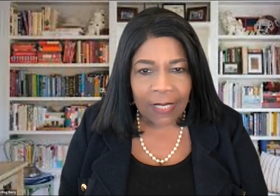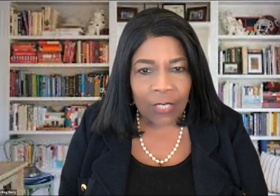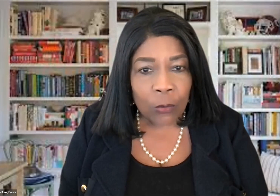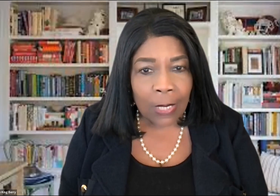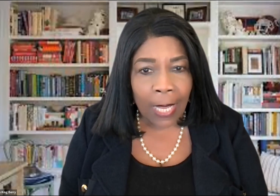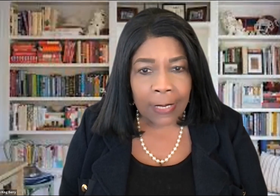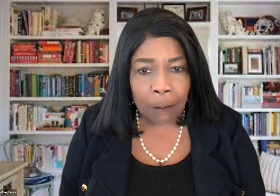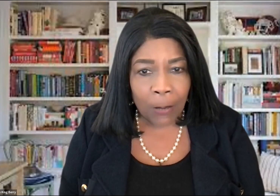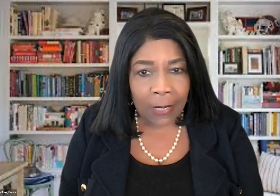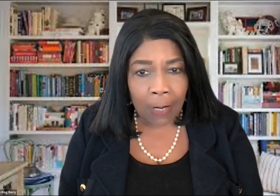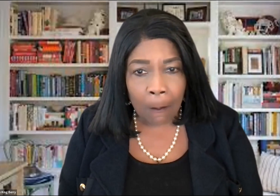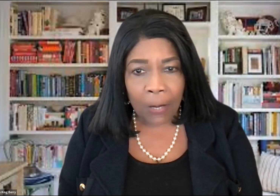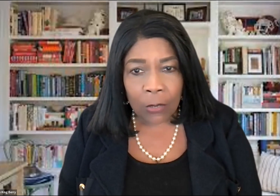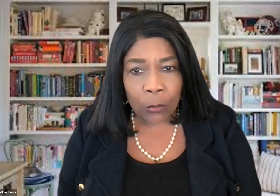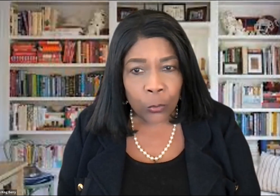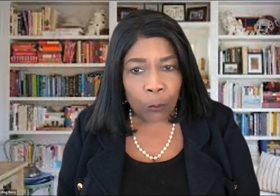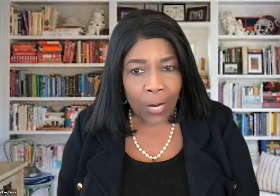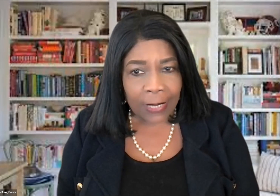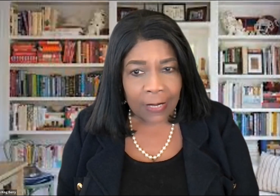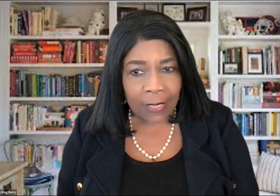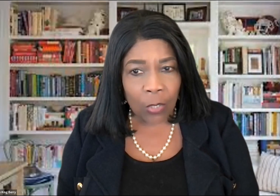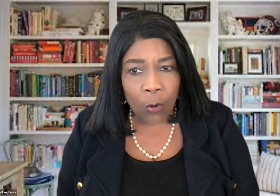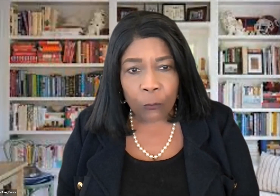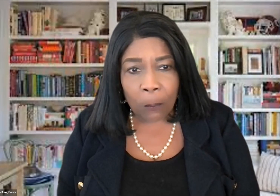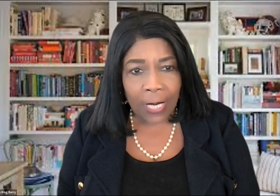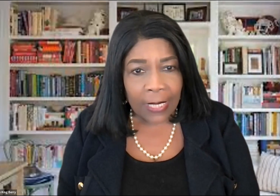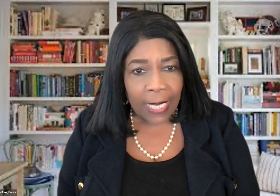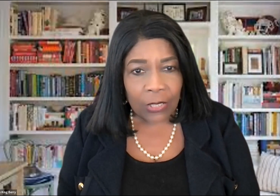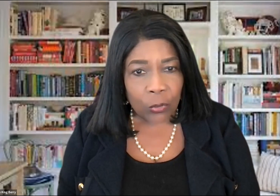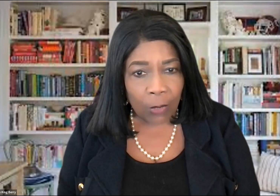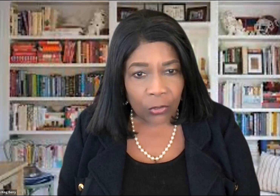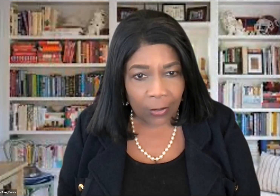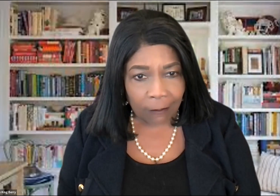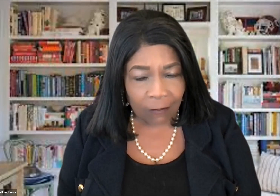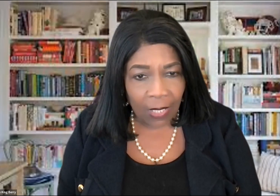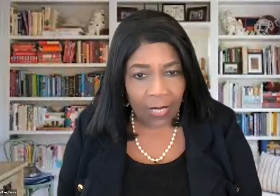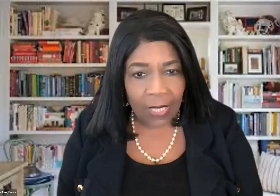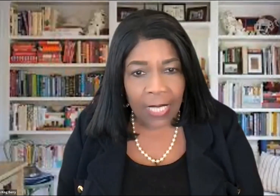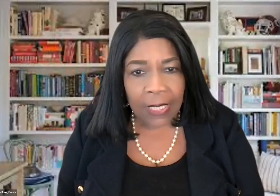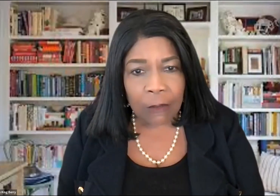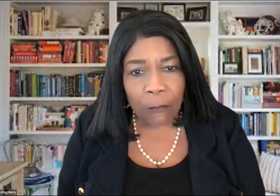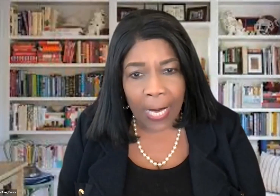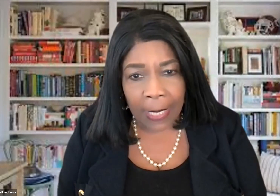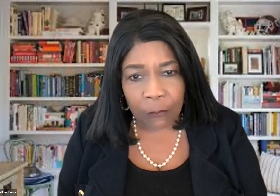We design lessons that utilize the best pedagogical practices for planning and instruction.